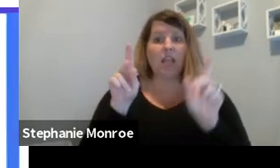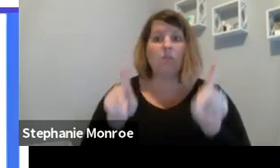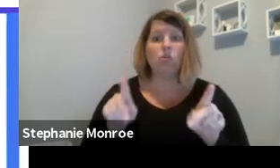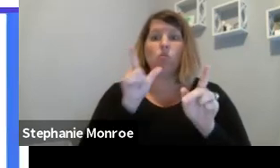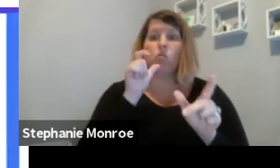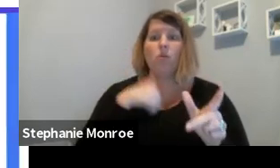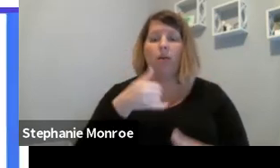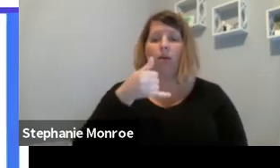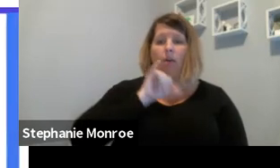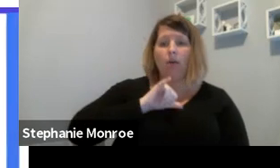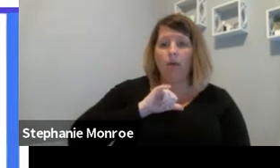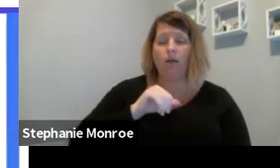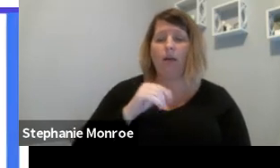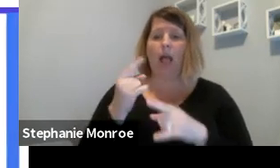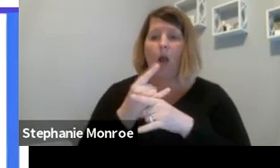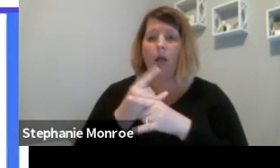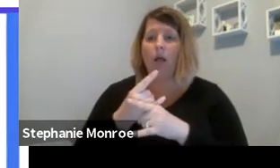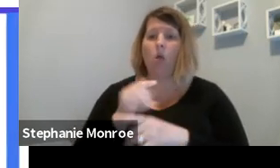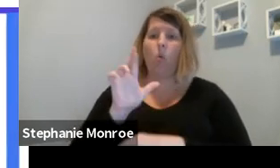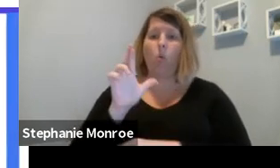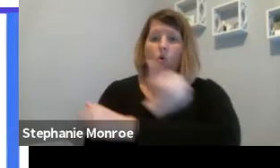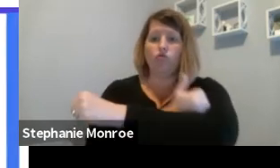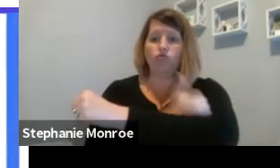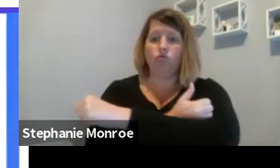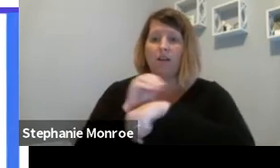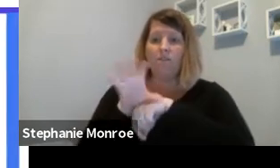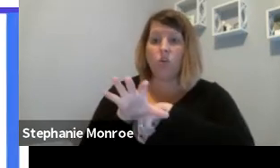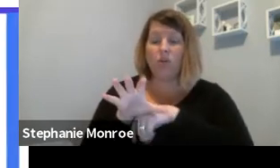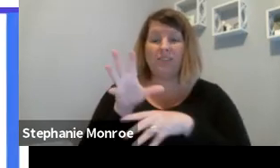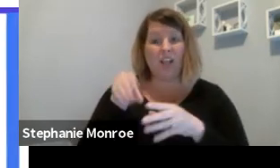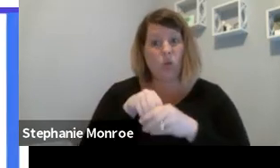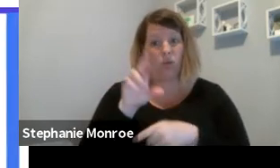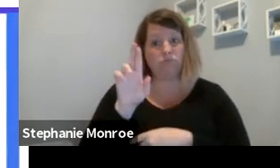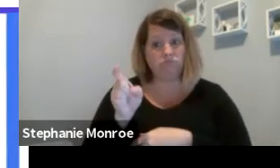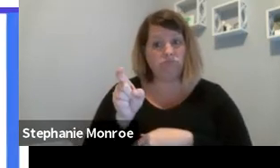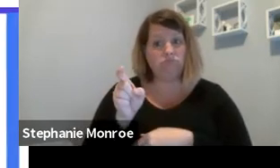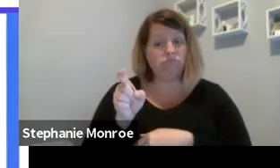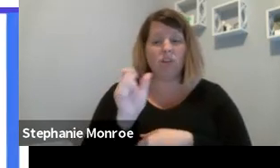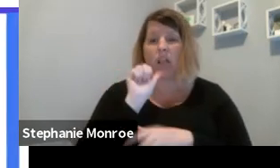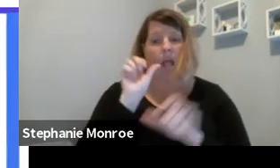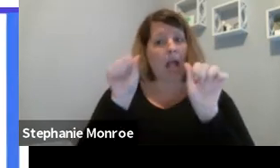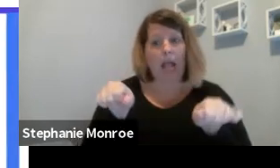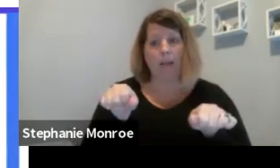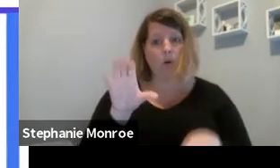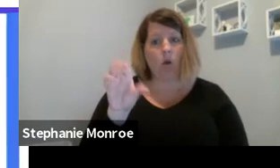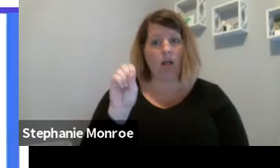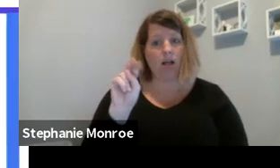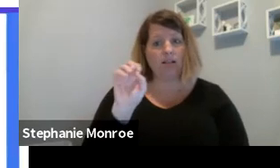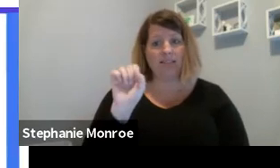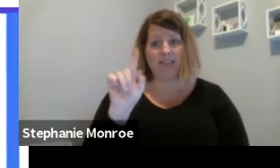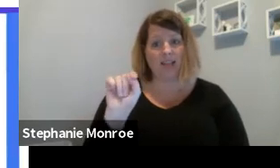or any other drugs, including prescribed, are not able to give consent either.